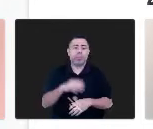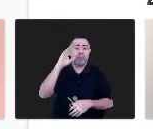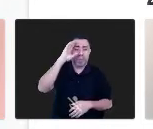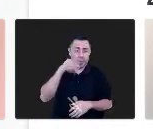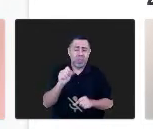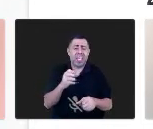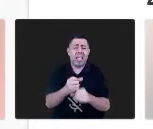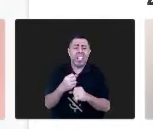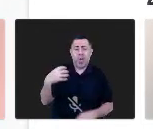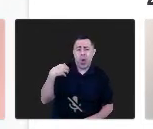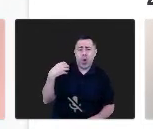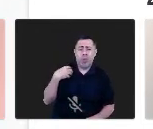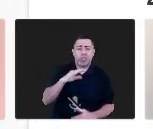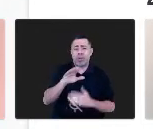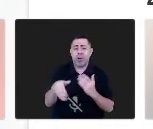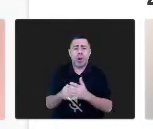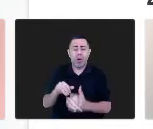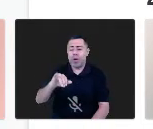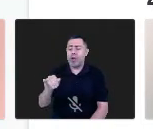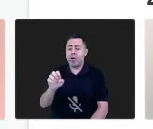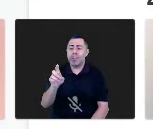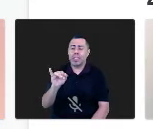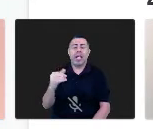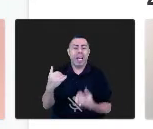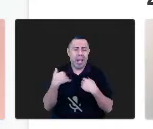have to do this alone one of the biggest myths in getting higher is that you have to do this alone